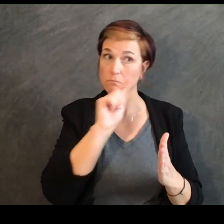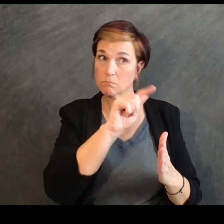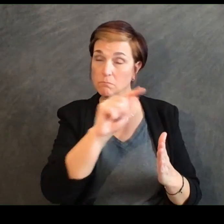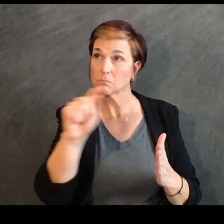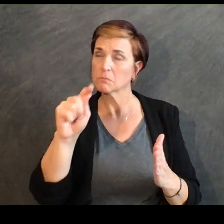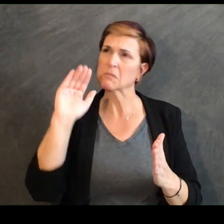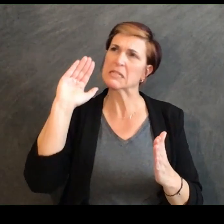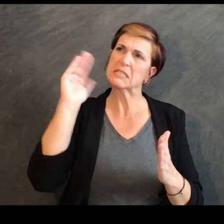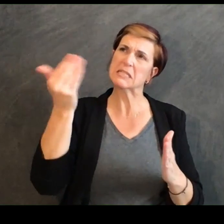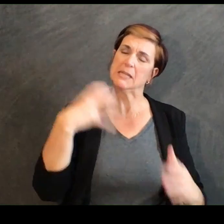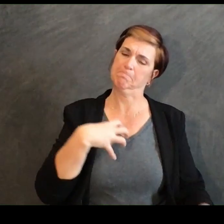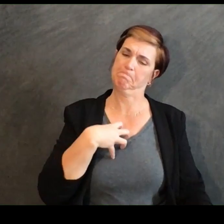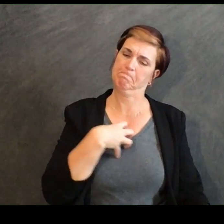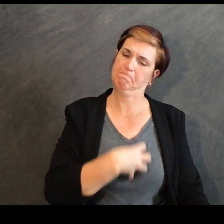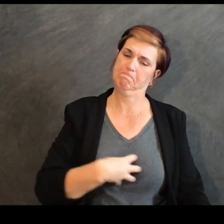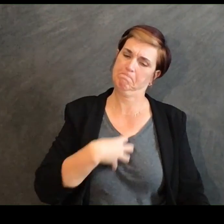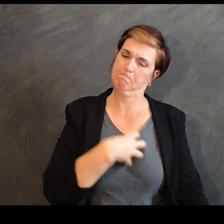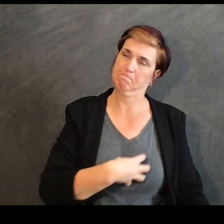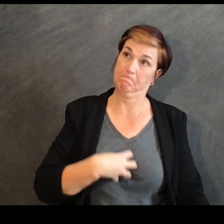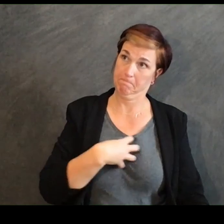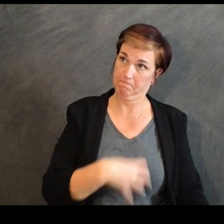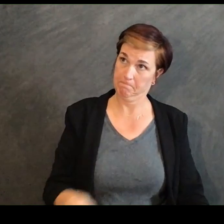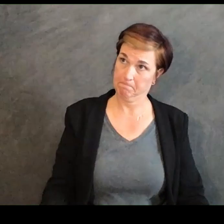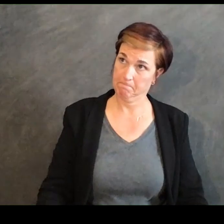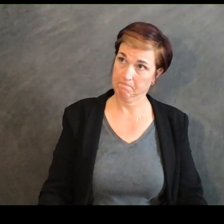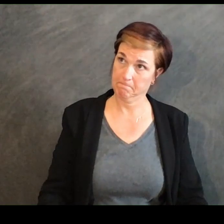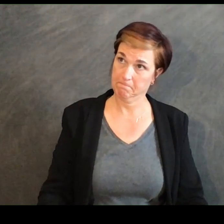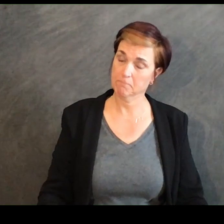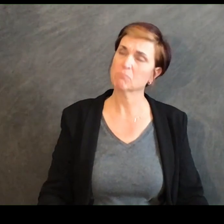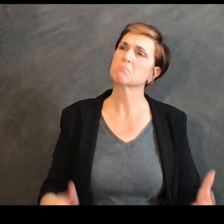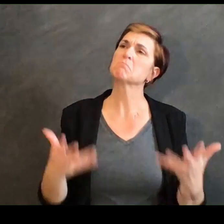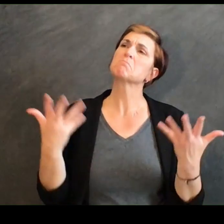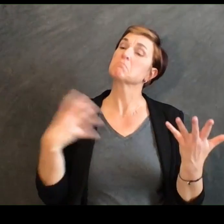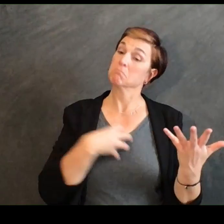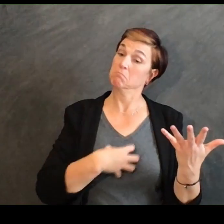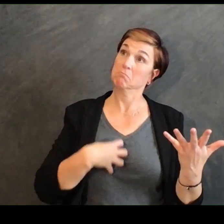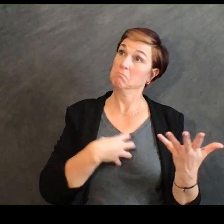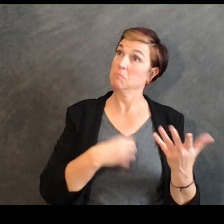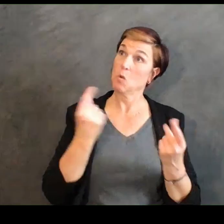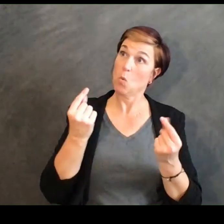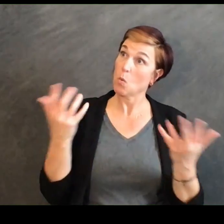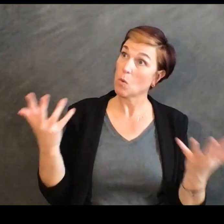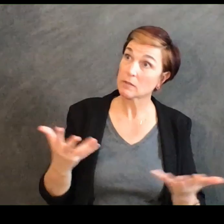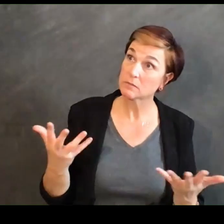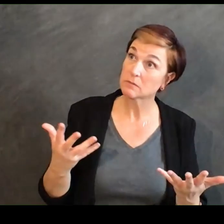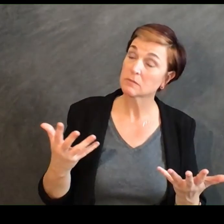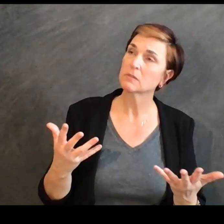how we're the source of this virus has come from and they're spinning some odd